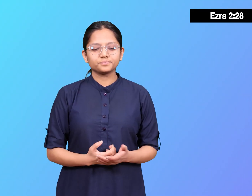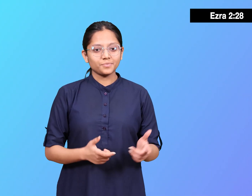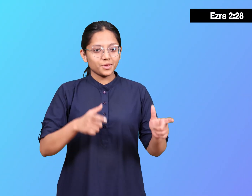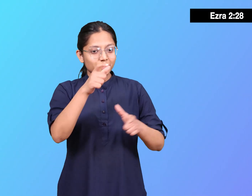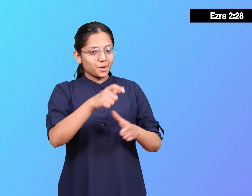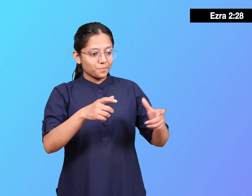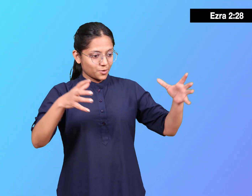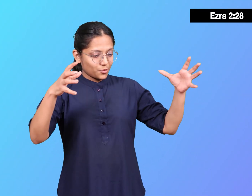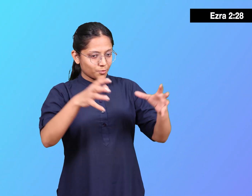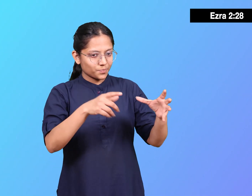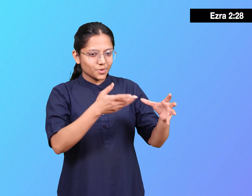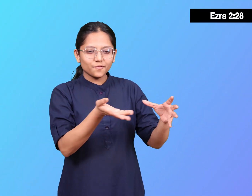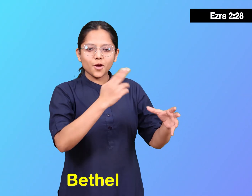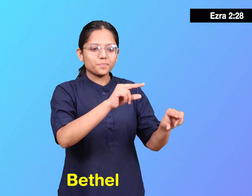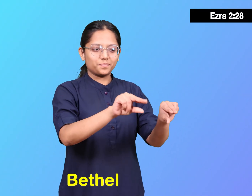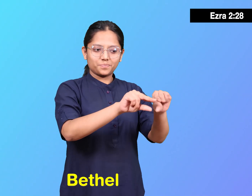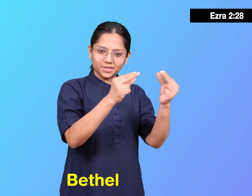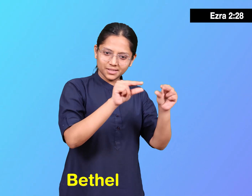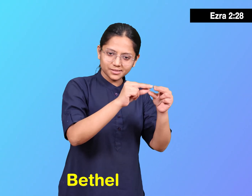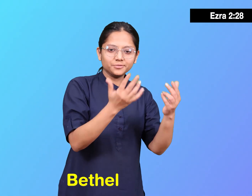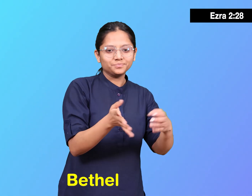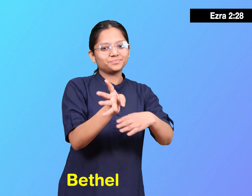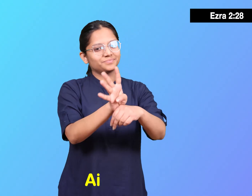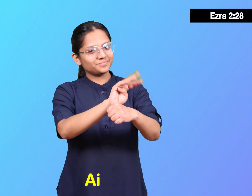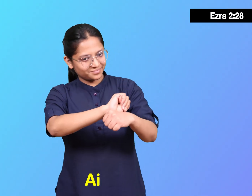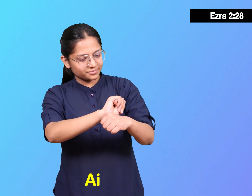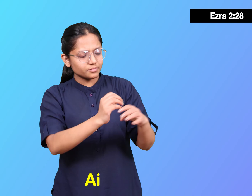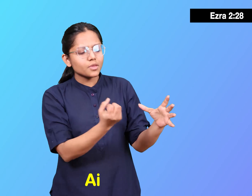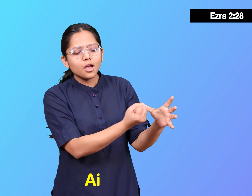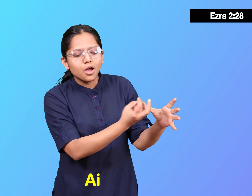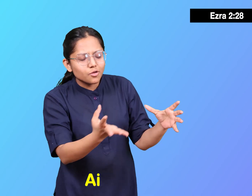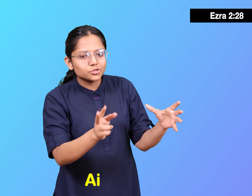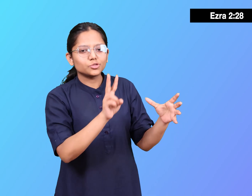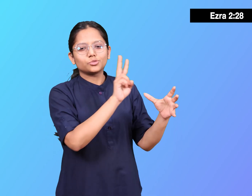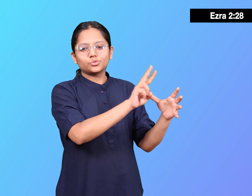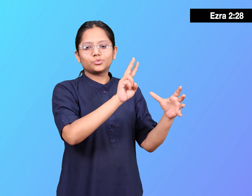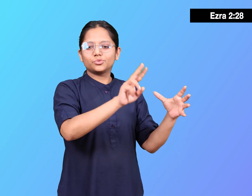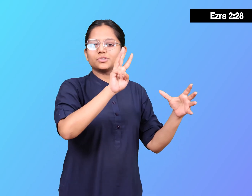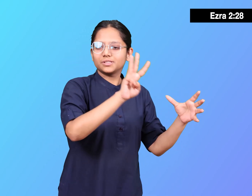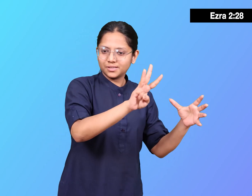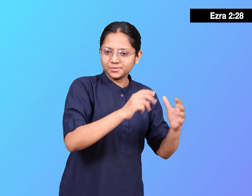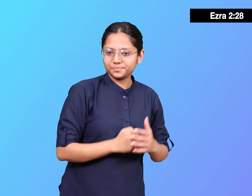from the towns of Bethel and Ai: 223